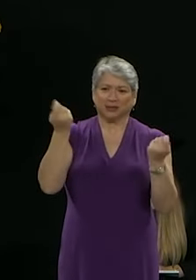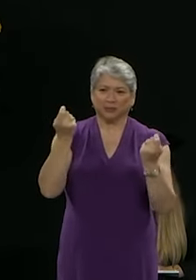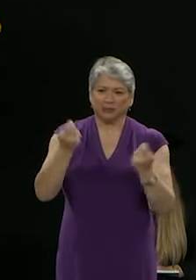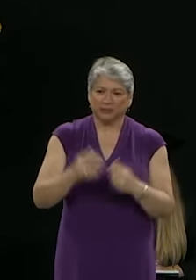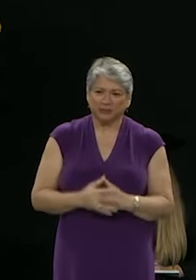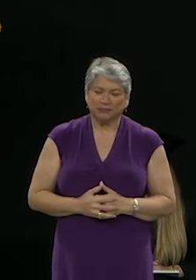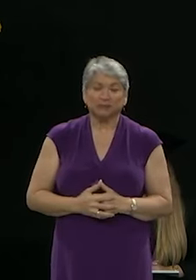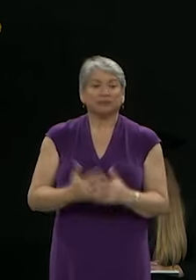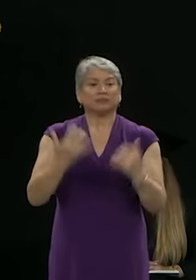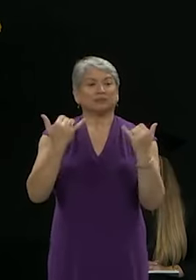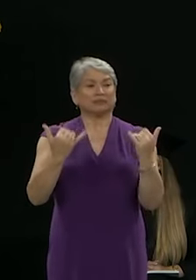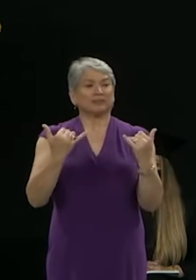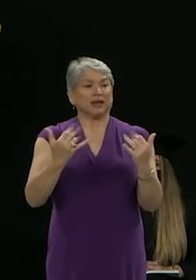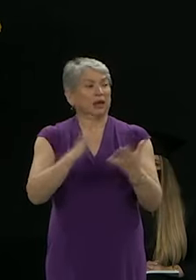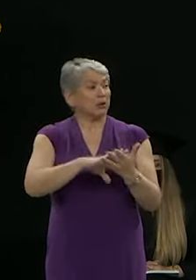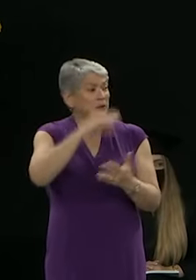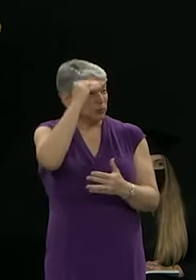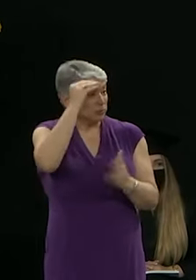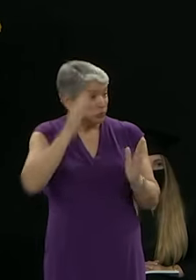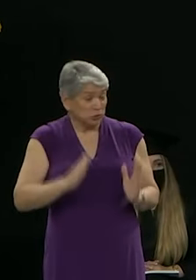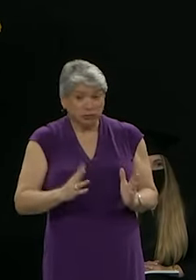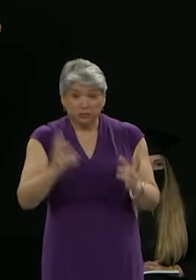Now, to students who are seated on the floor,